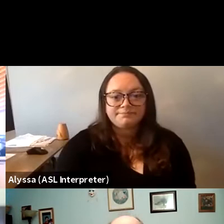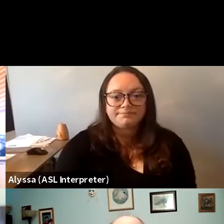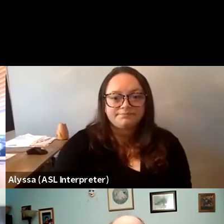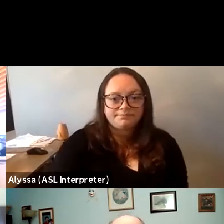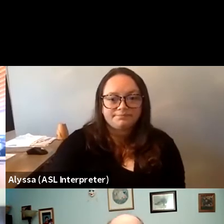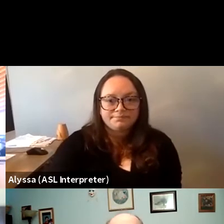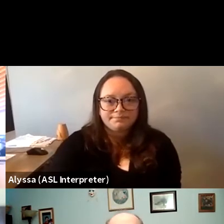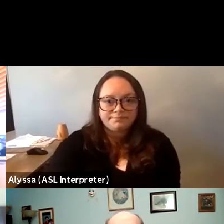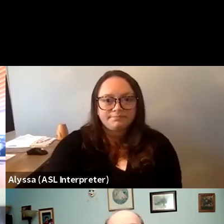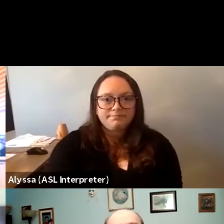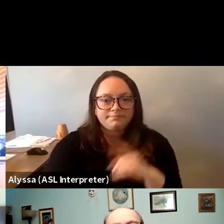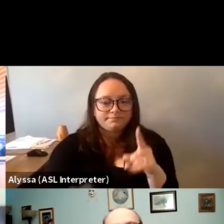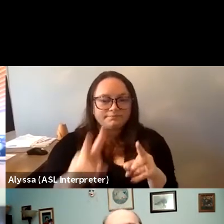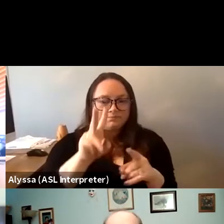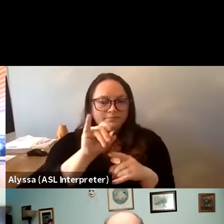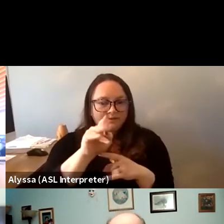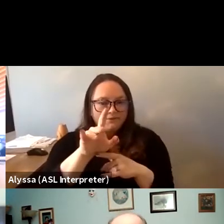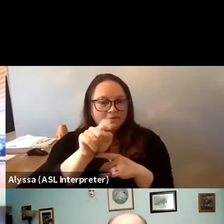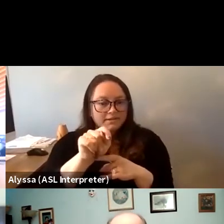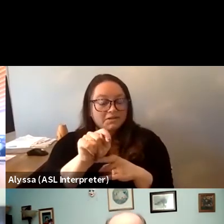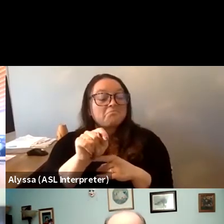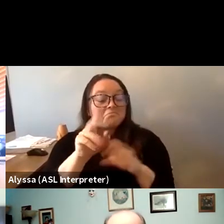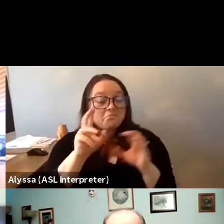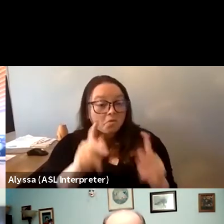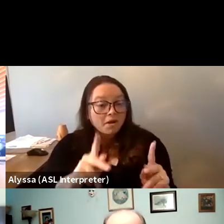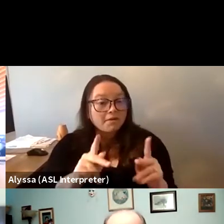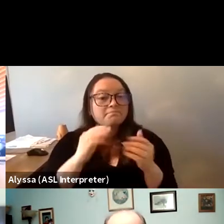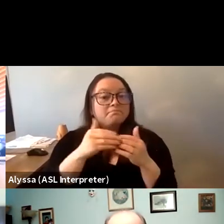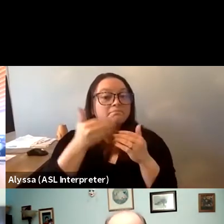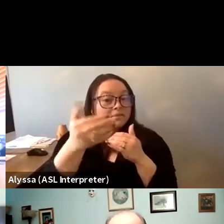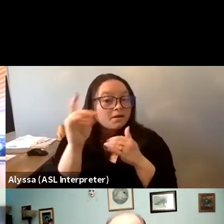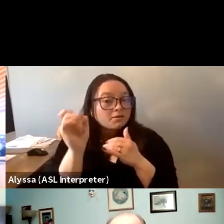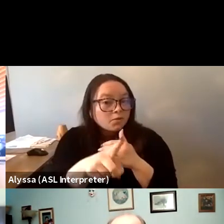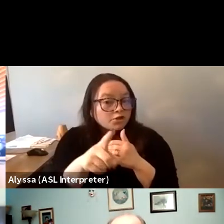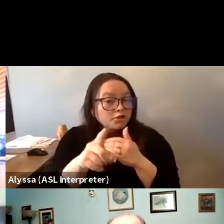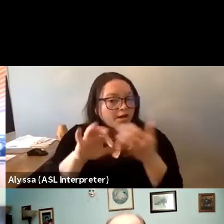Okay, so our next question is, how did it feel? What were some